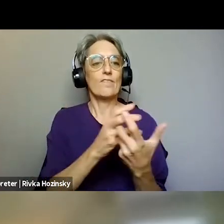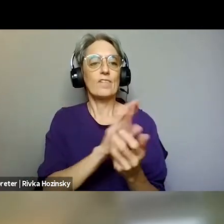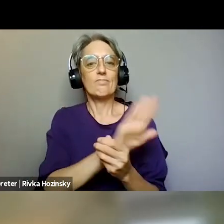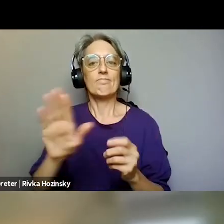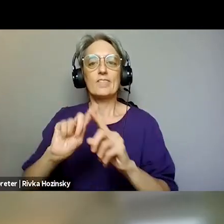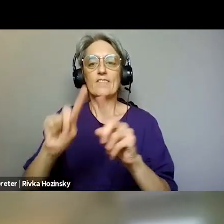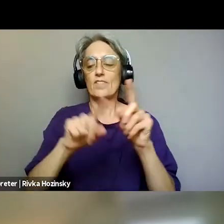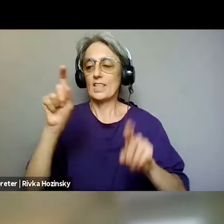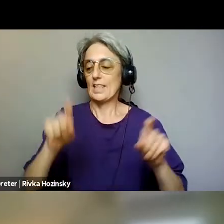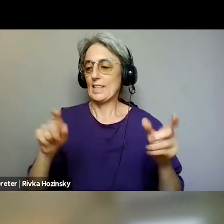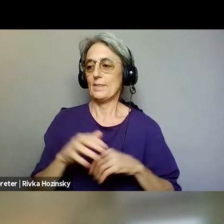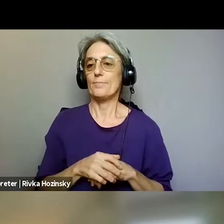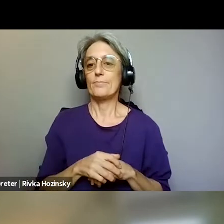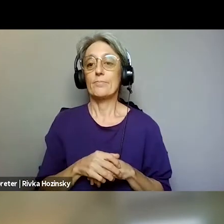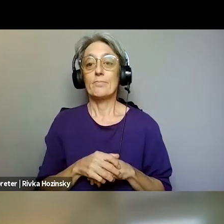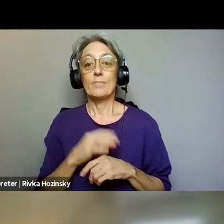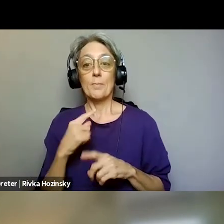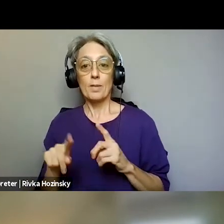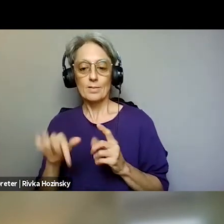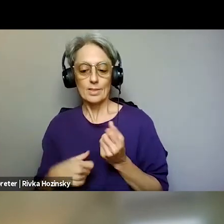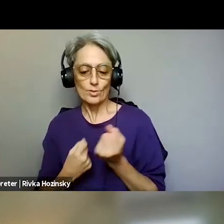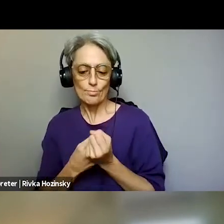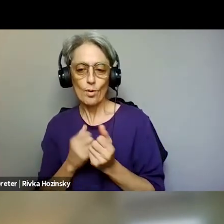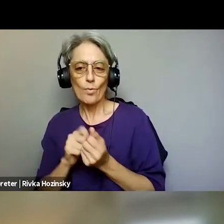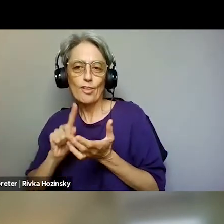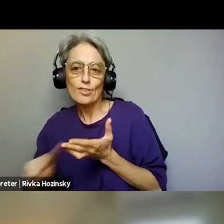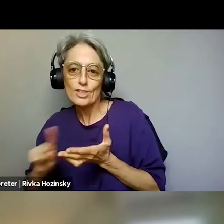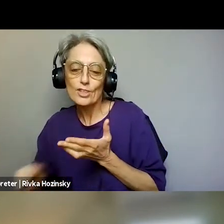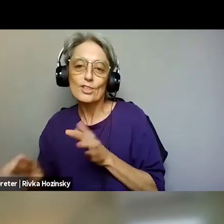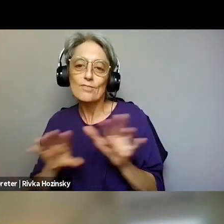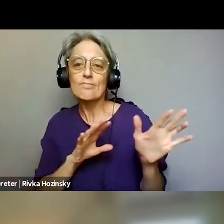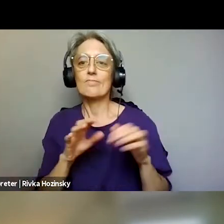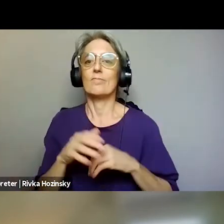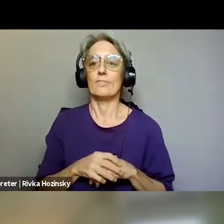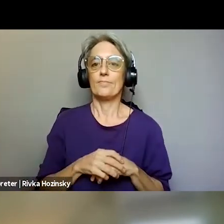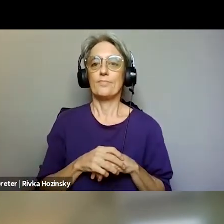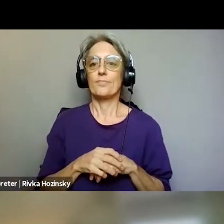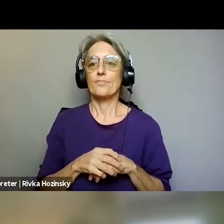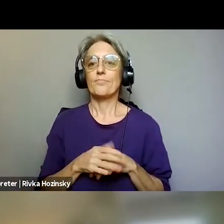that need to go along with that likewise other pieces relate to better coordination of healthcare